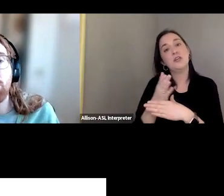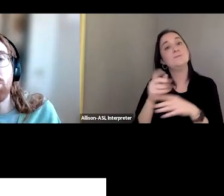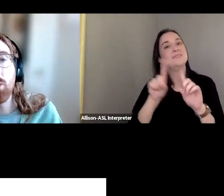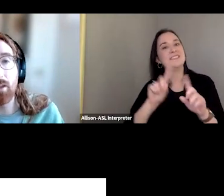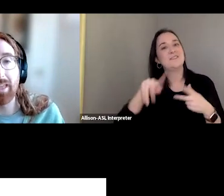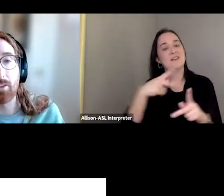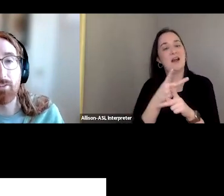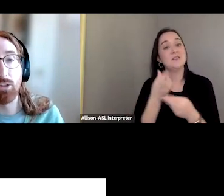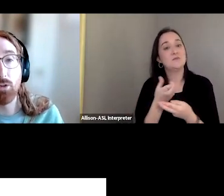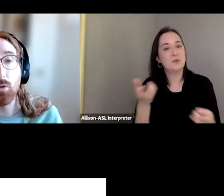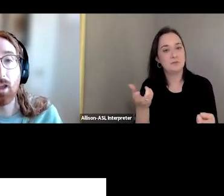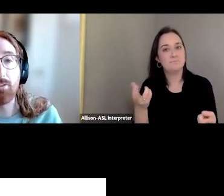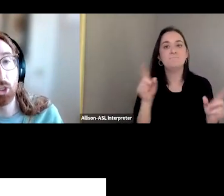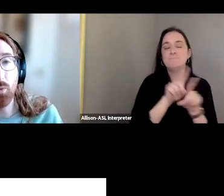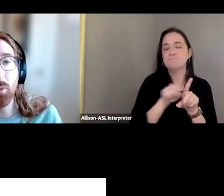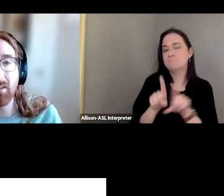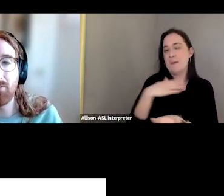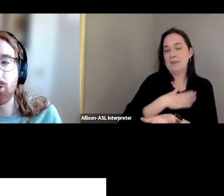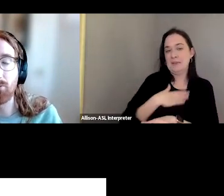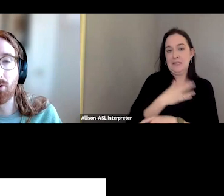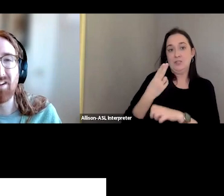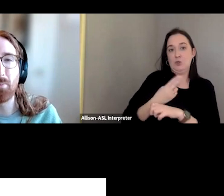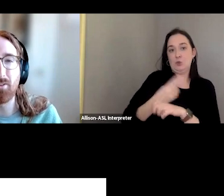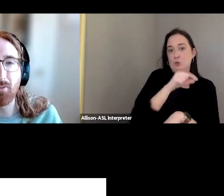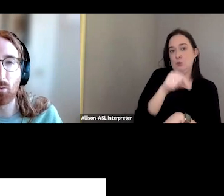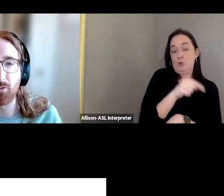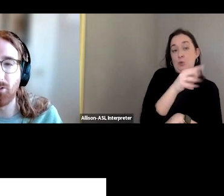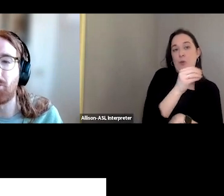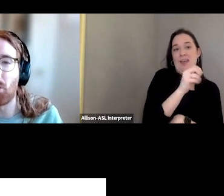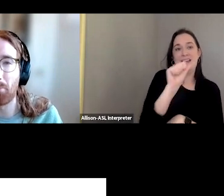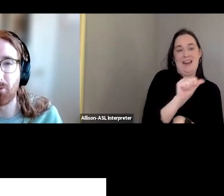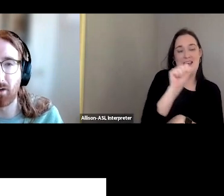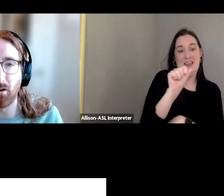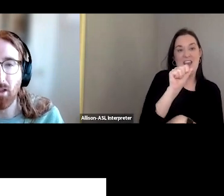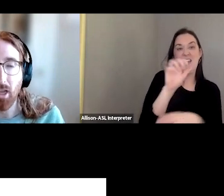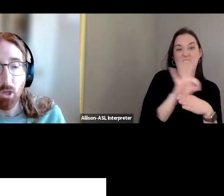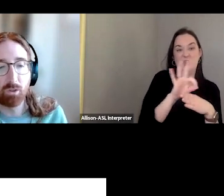But again, we do kindly ask that you utilize the Q&A feature for any specific questions for our presenter.